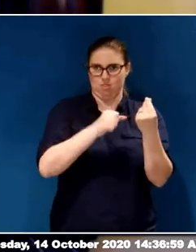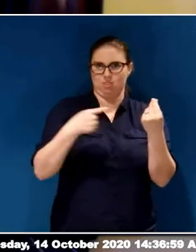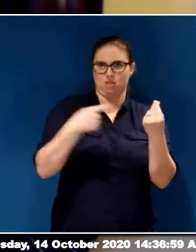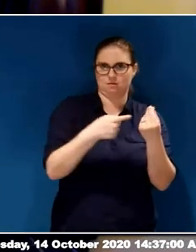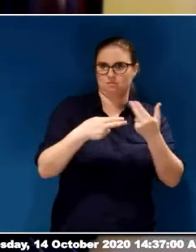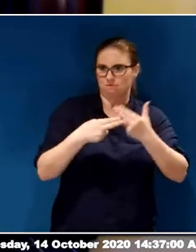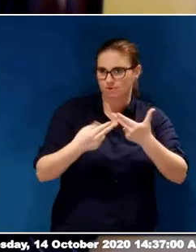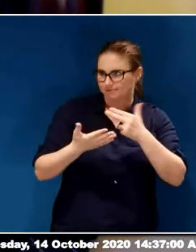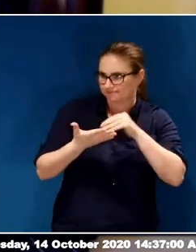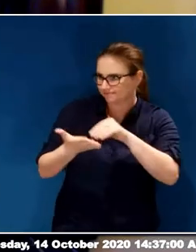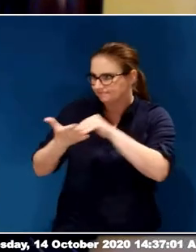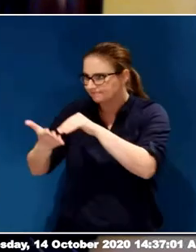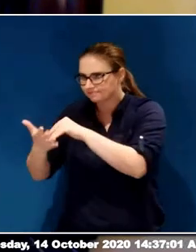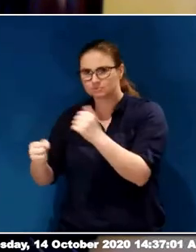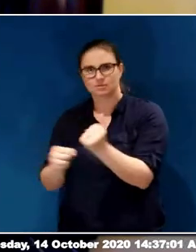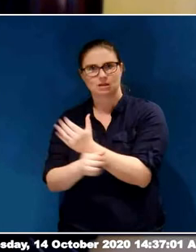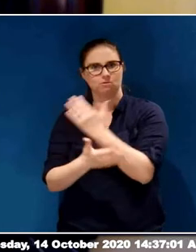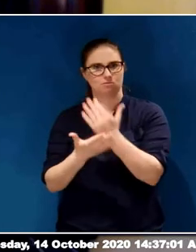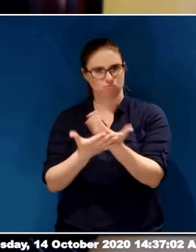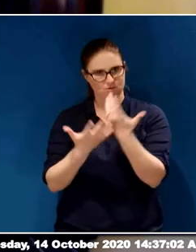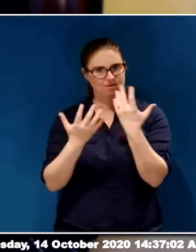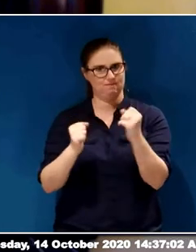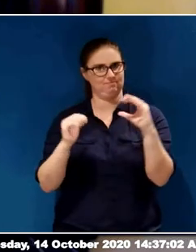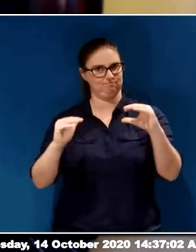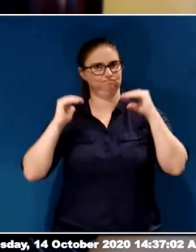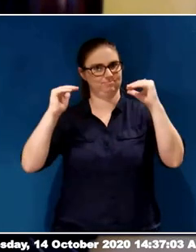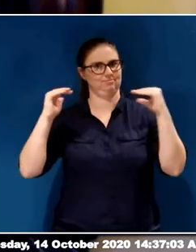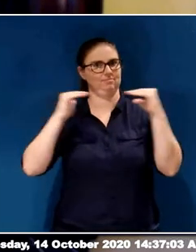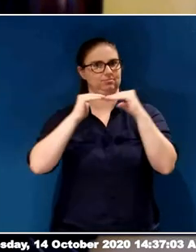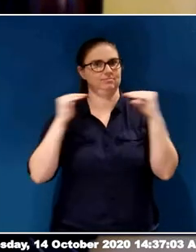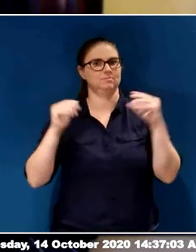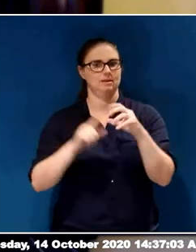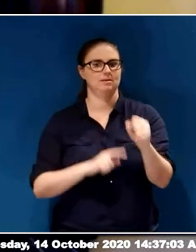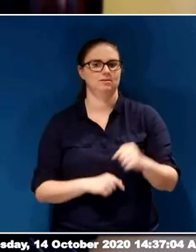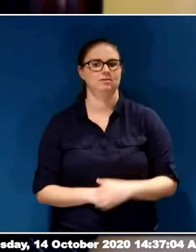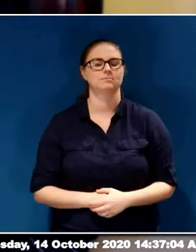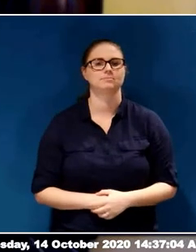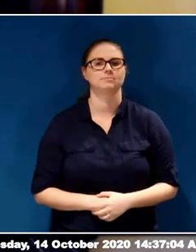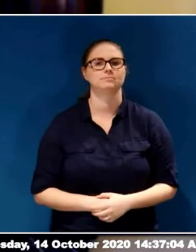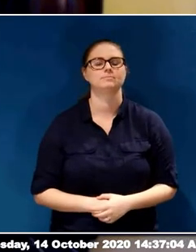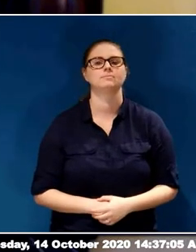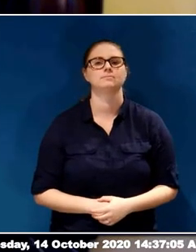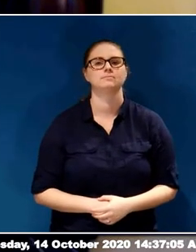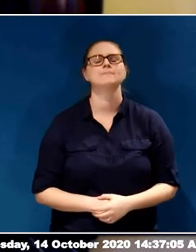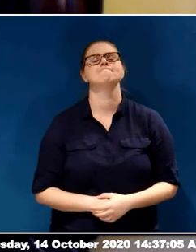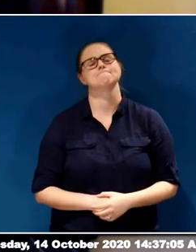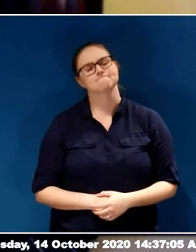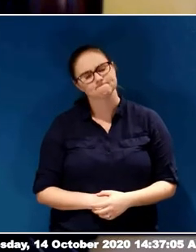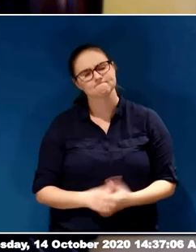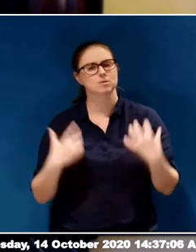I suppose I also want to explore the difference between